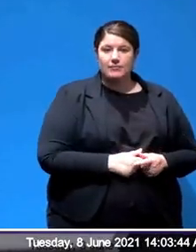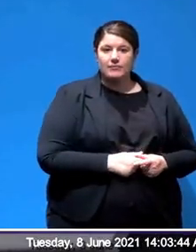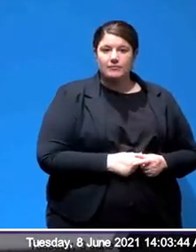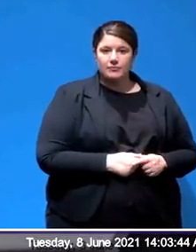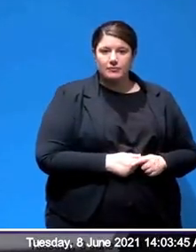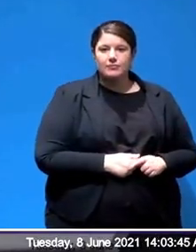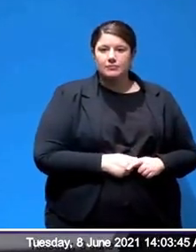making a report.